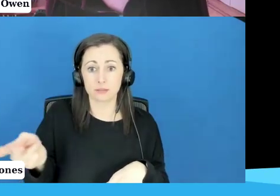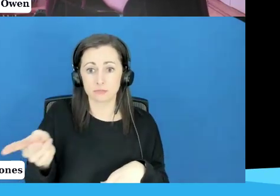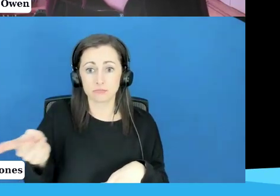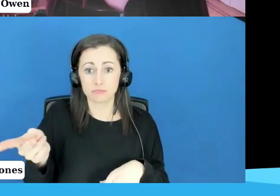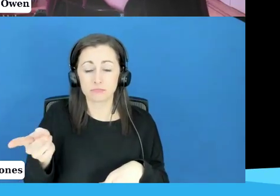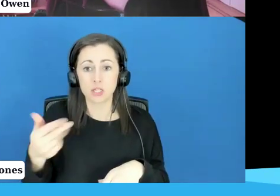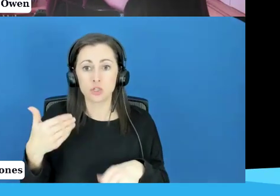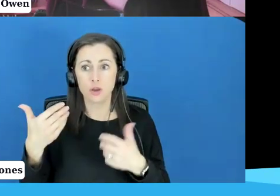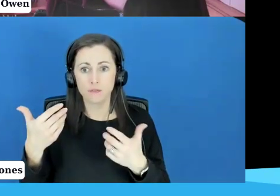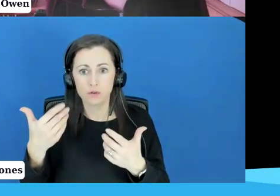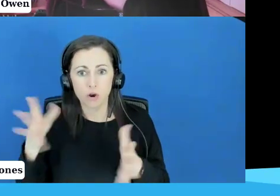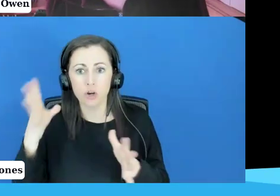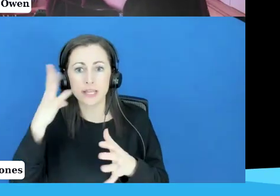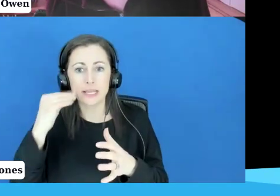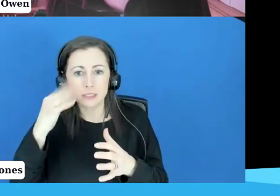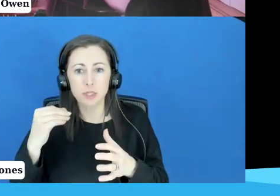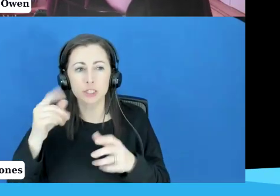to have experience with all different types of folks in this world.